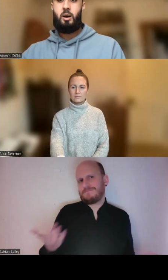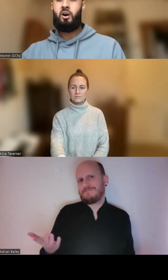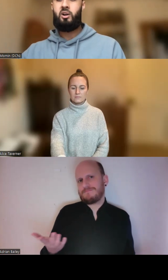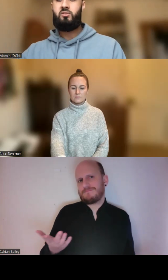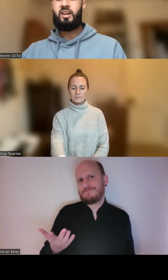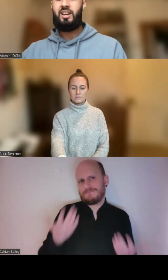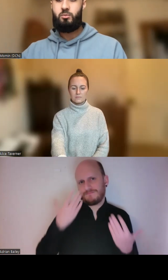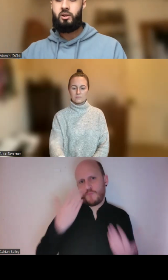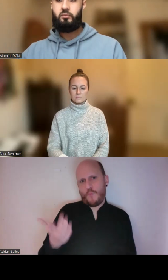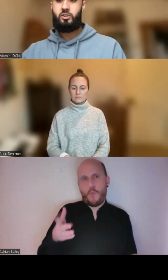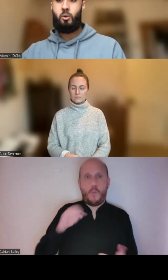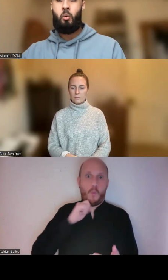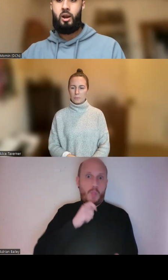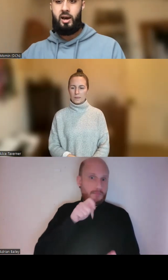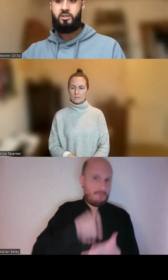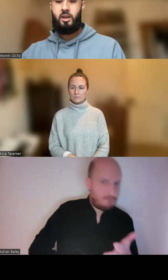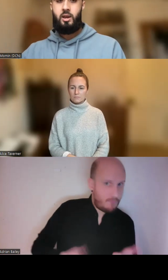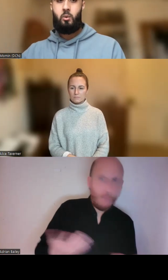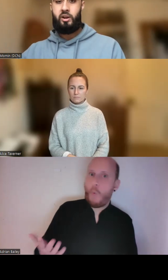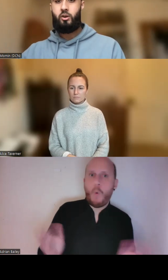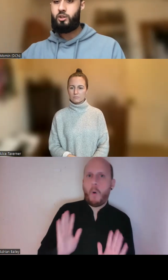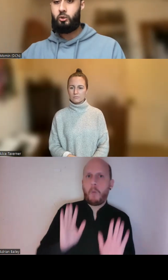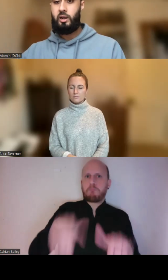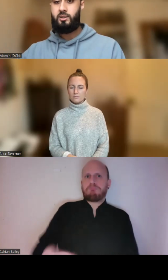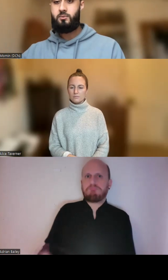the amount of engagement someone has when it comes to Google Ads.